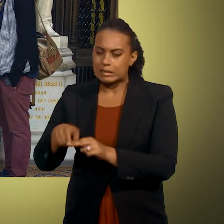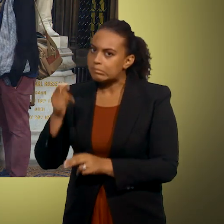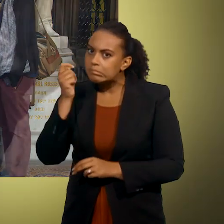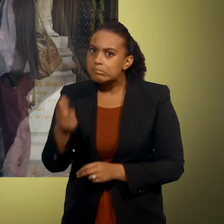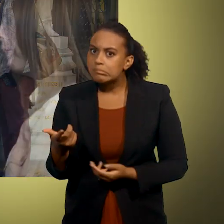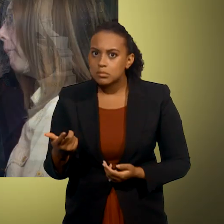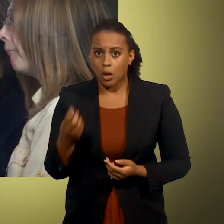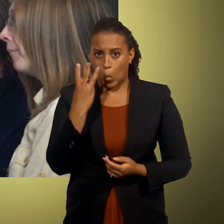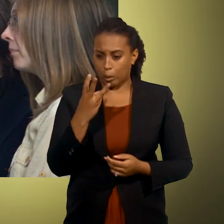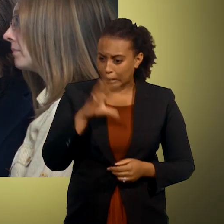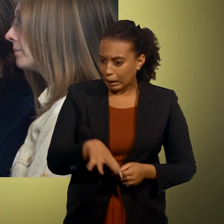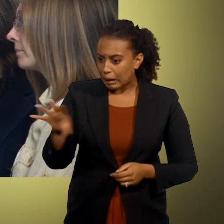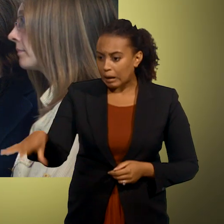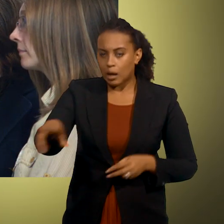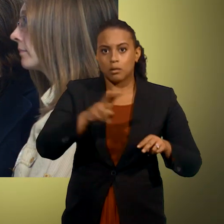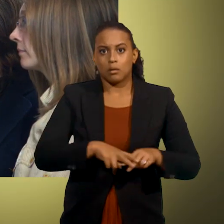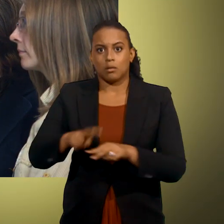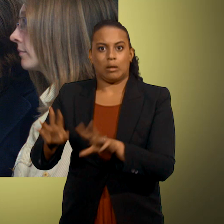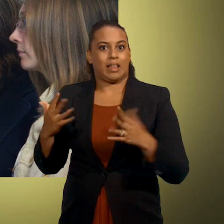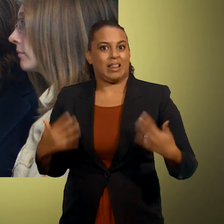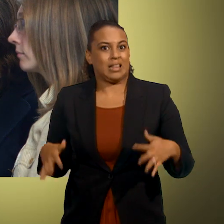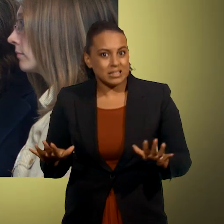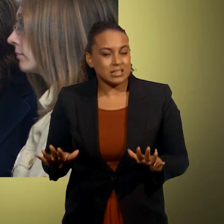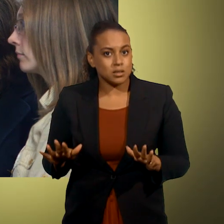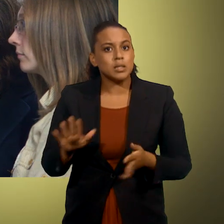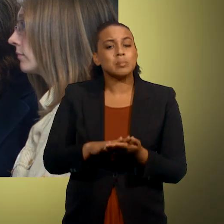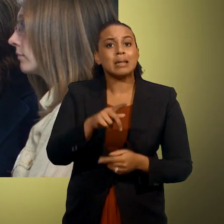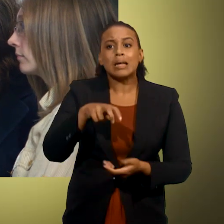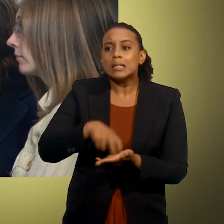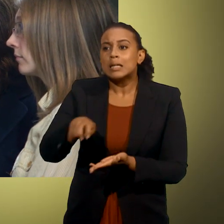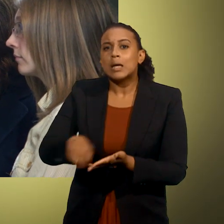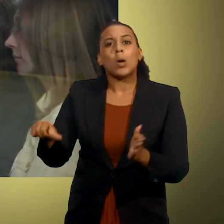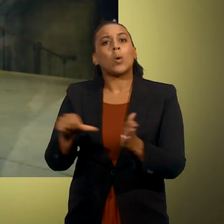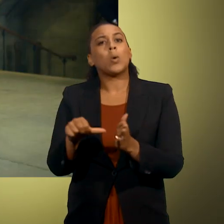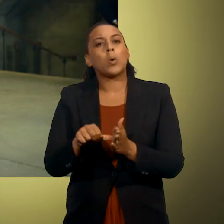As there are only three designated seating points on each of the tours, you may wish